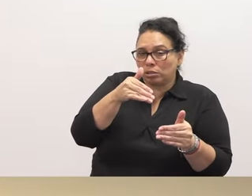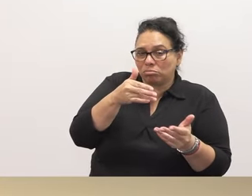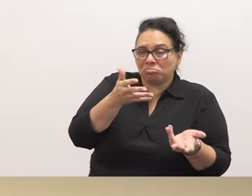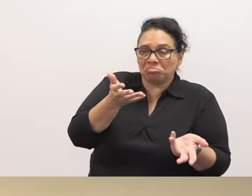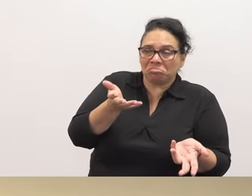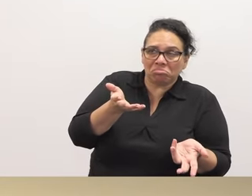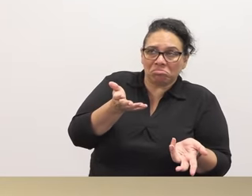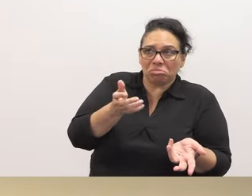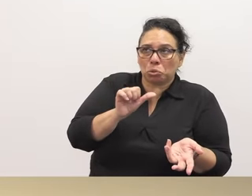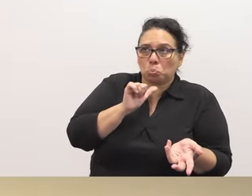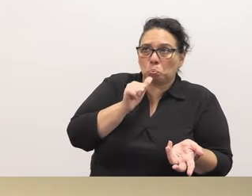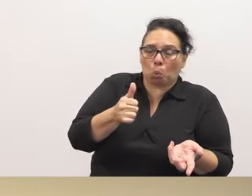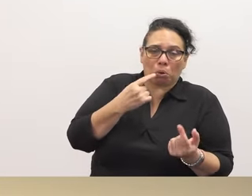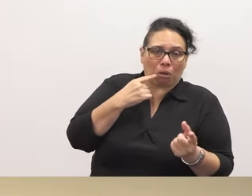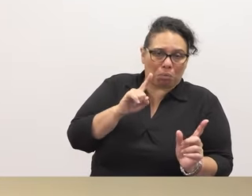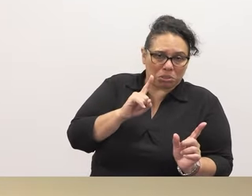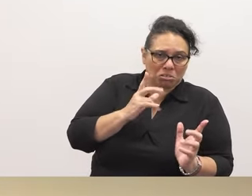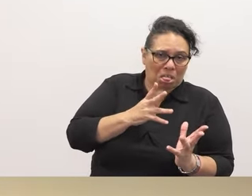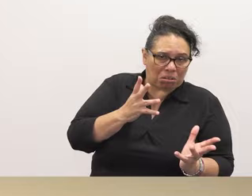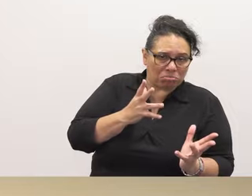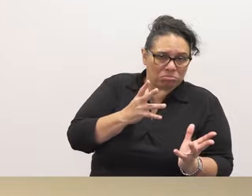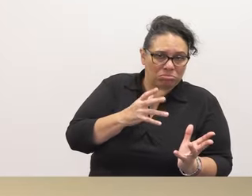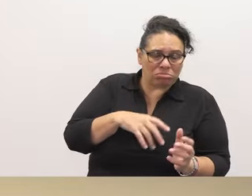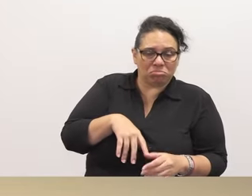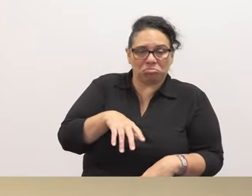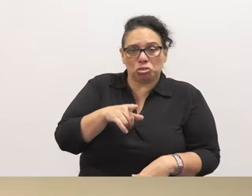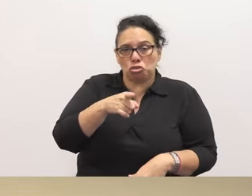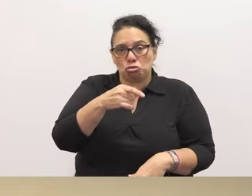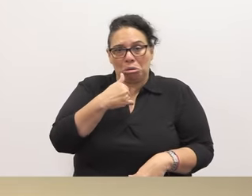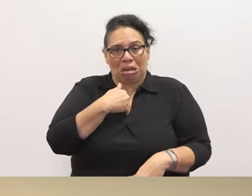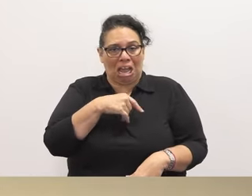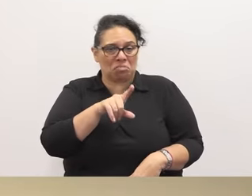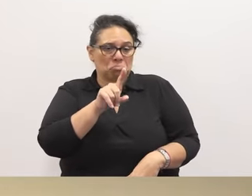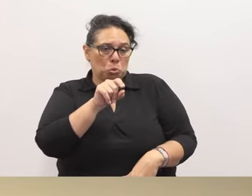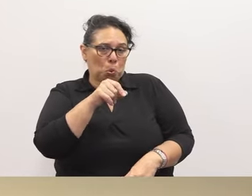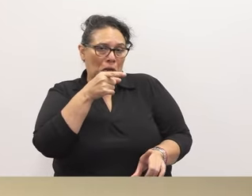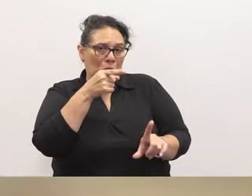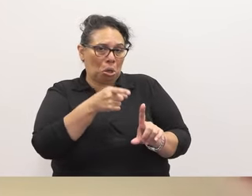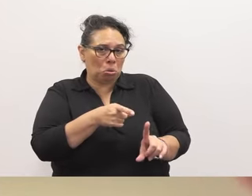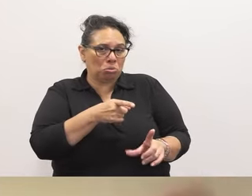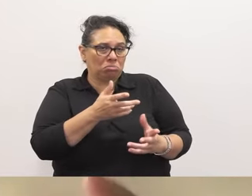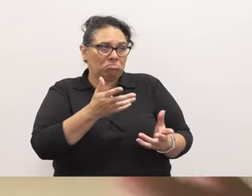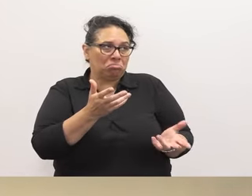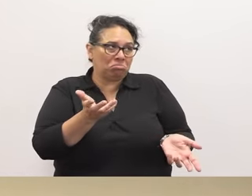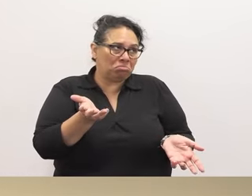just don't expect that you'll accomplish it. It'll be for window dressing. It'll help you look through say, yes, we have goals,